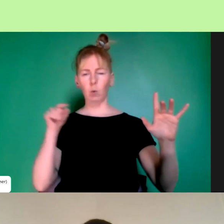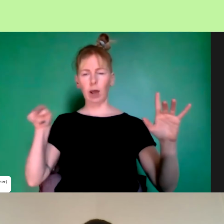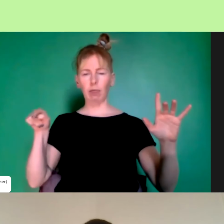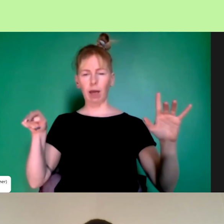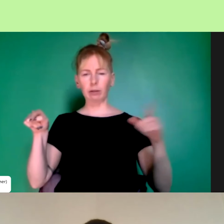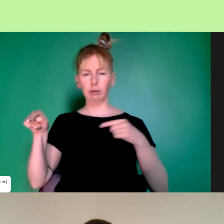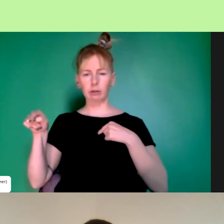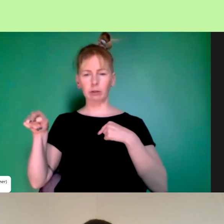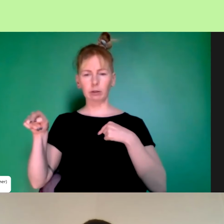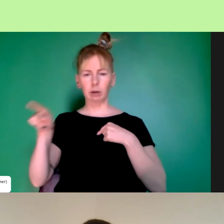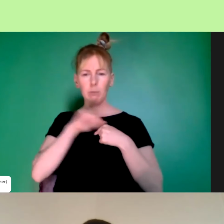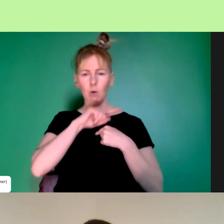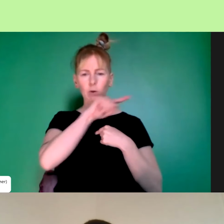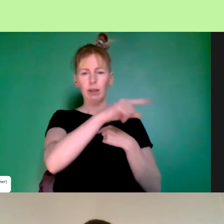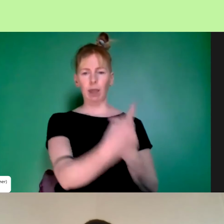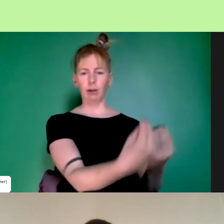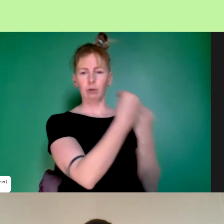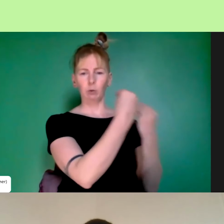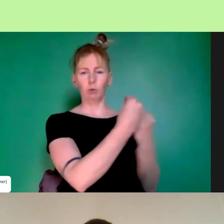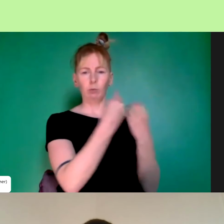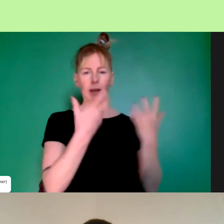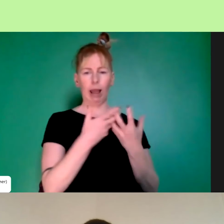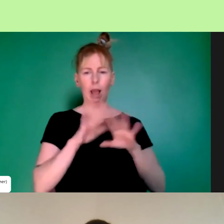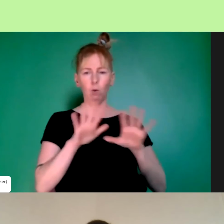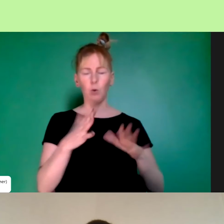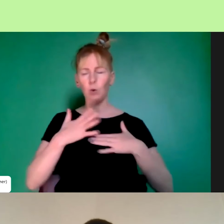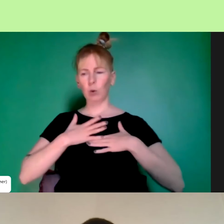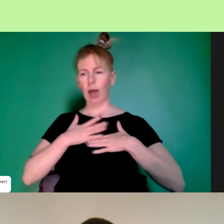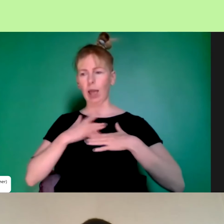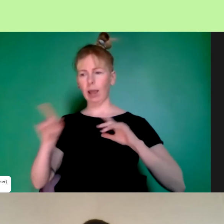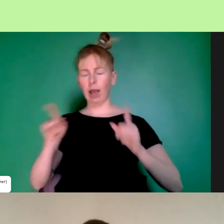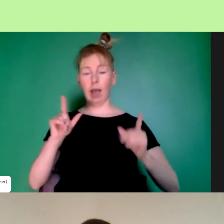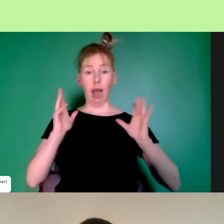how not to like it” – does that makes sense. You know, I think that's, you know, the, the